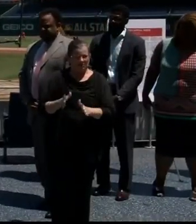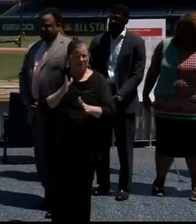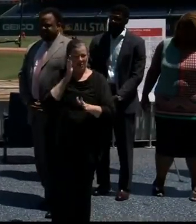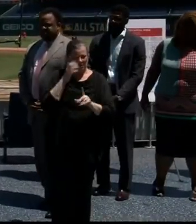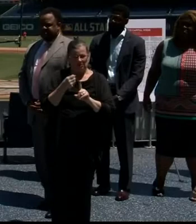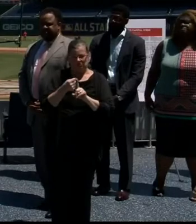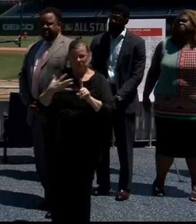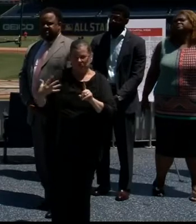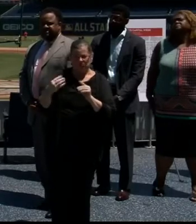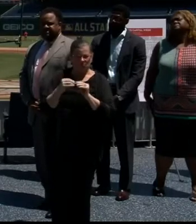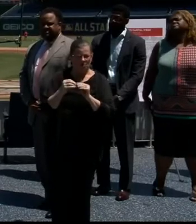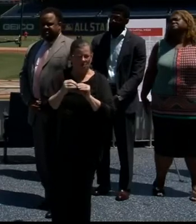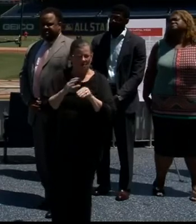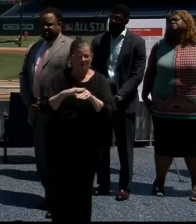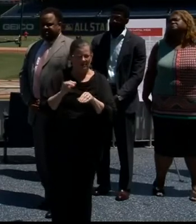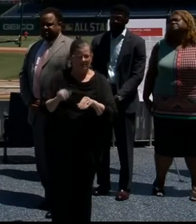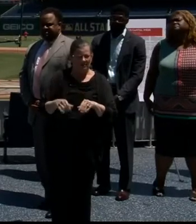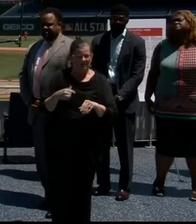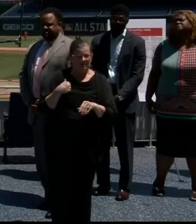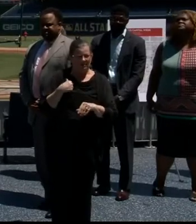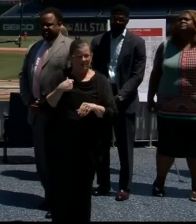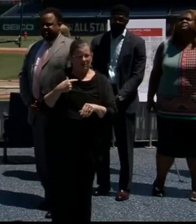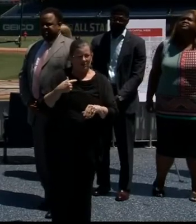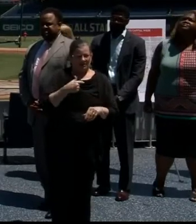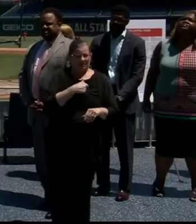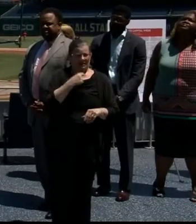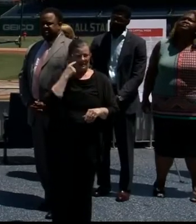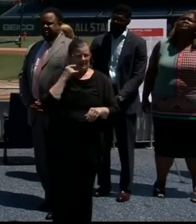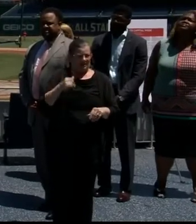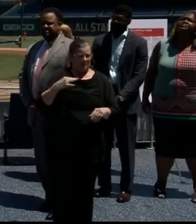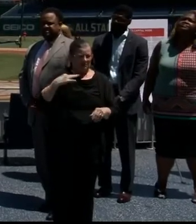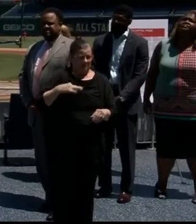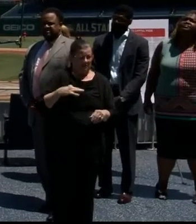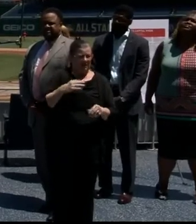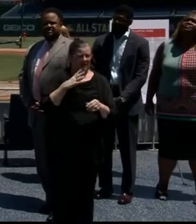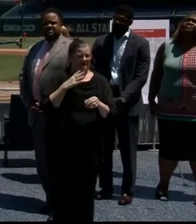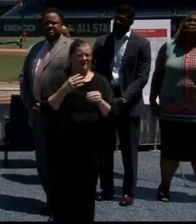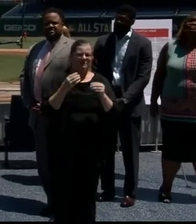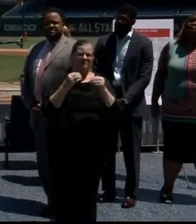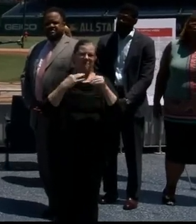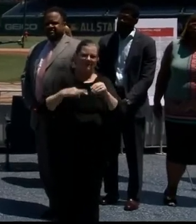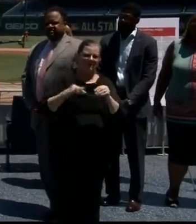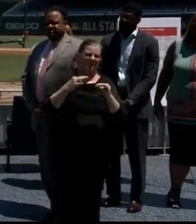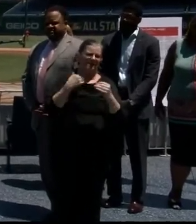WE THINK THE ECONOMIC BENEFITS OF HAVING THIS NUMBER OF VISITORS AND ATTENTION ON THE CITY AND HOTEL ROOMS FILLED AND